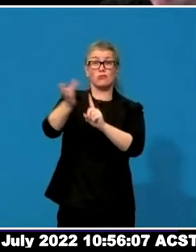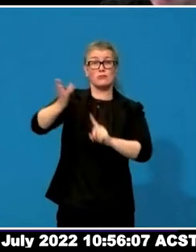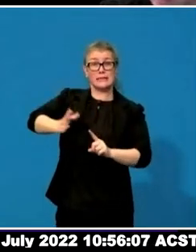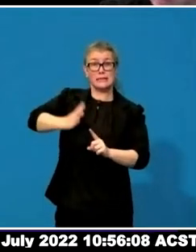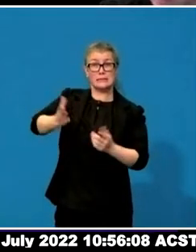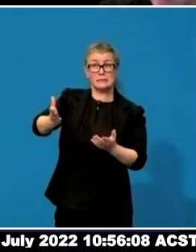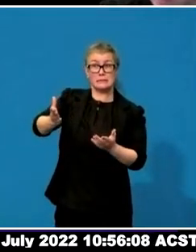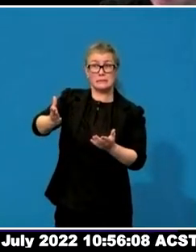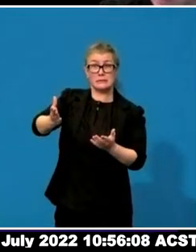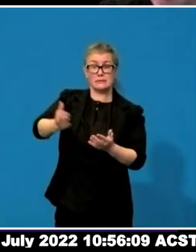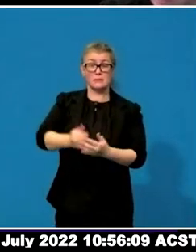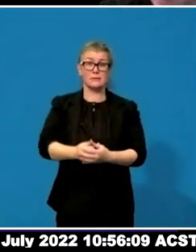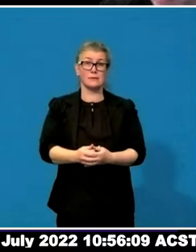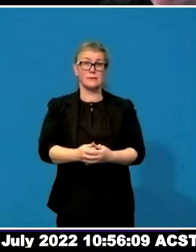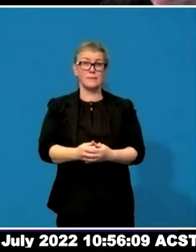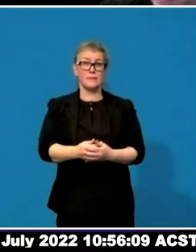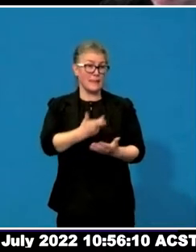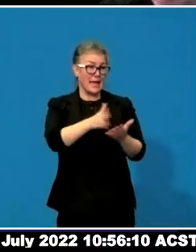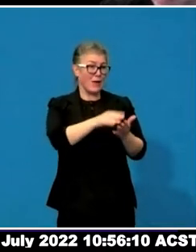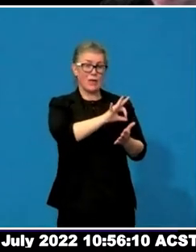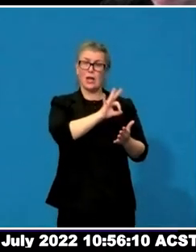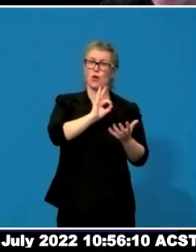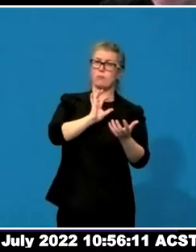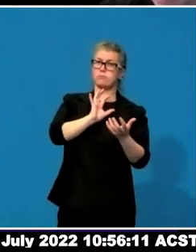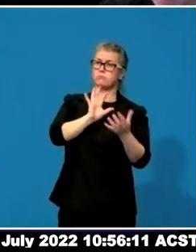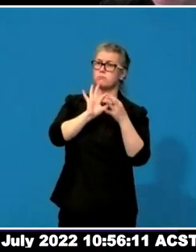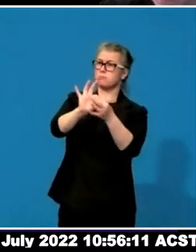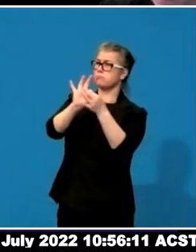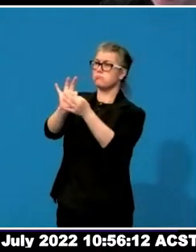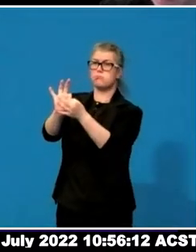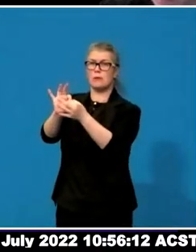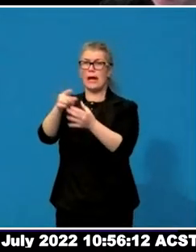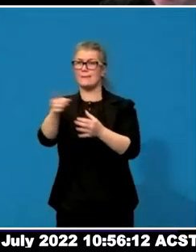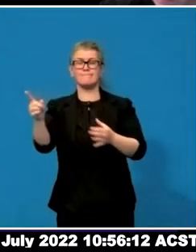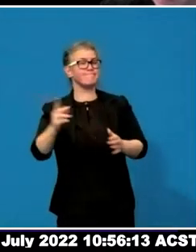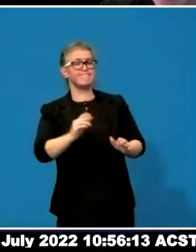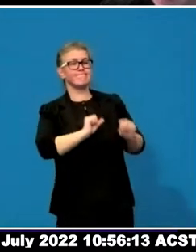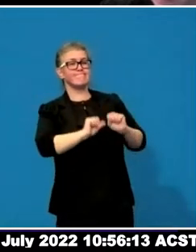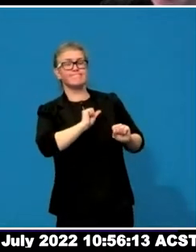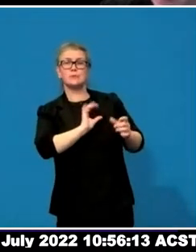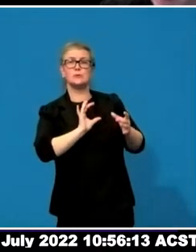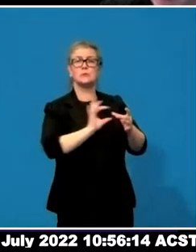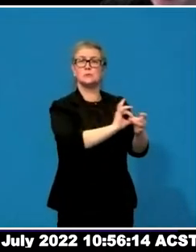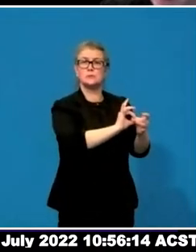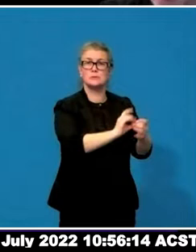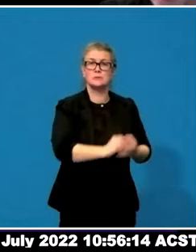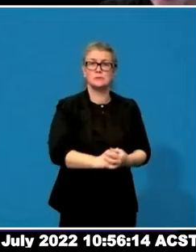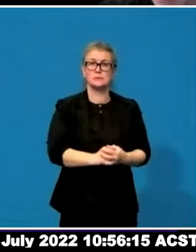engage with the NDIS, the communication barriers created by the NDIS and their